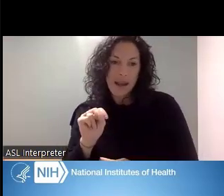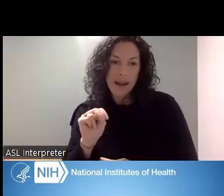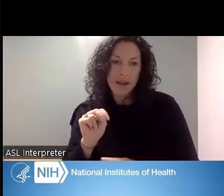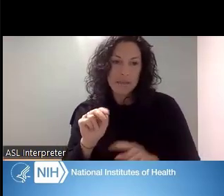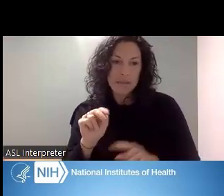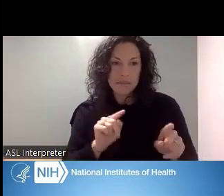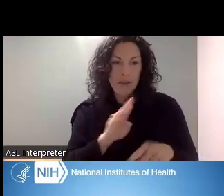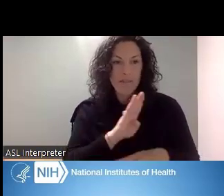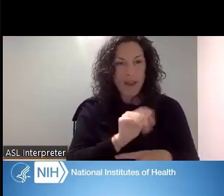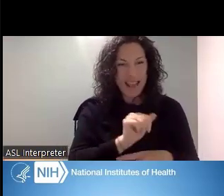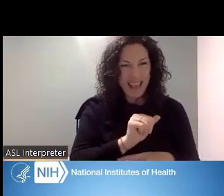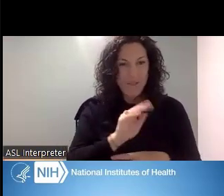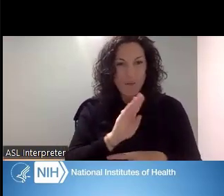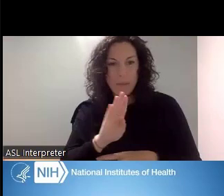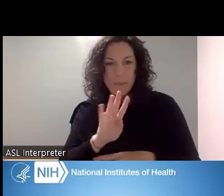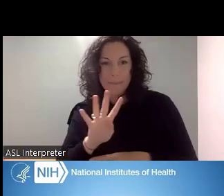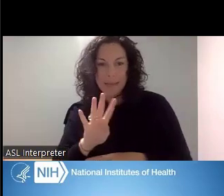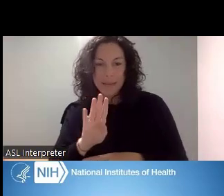Field 5 would be the PMS account number.